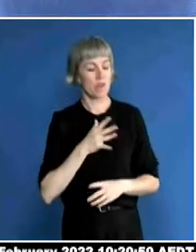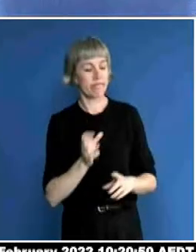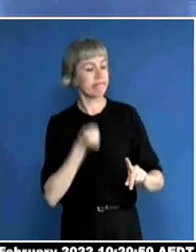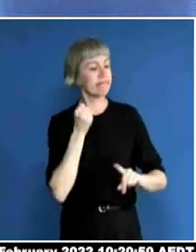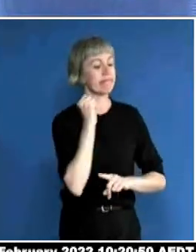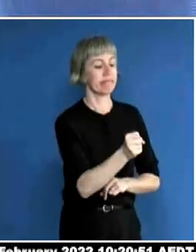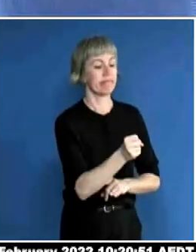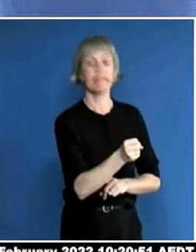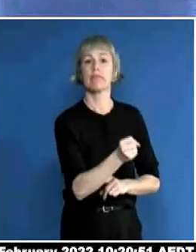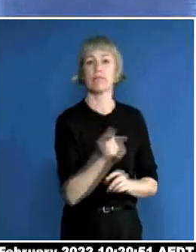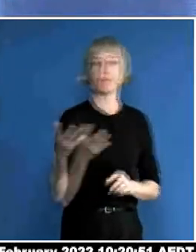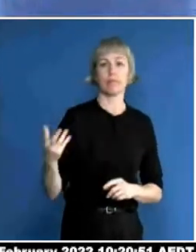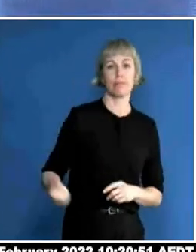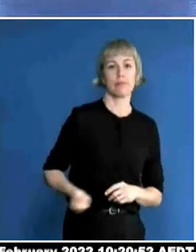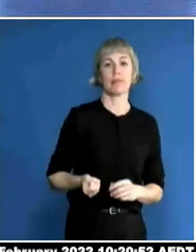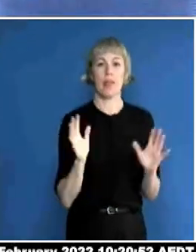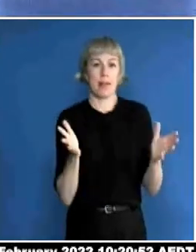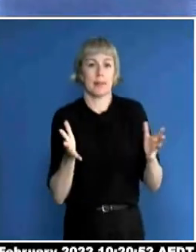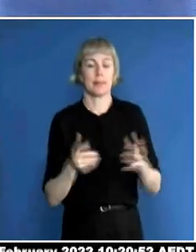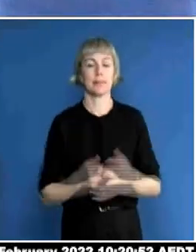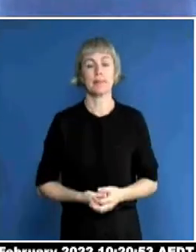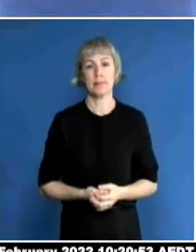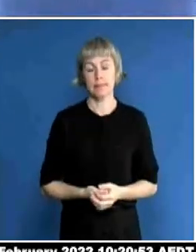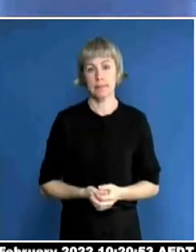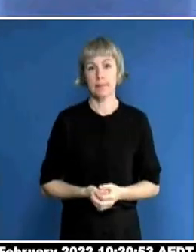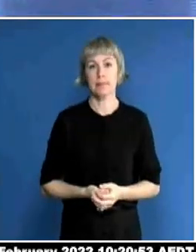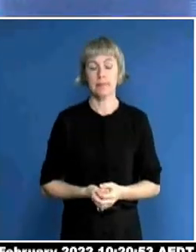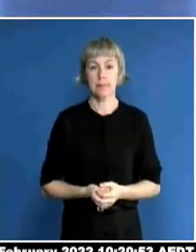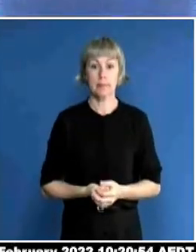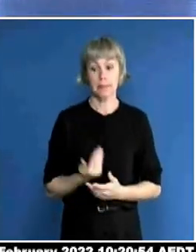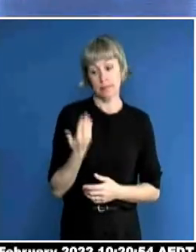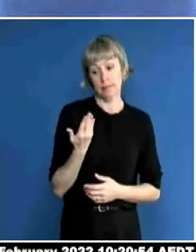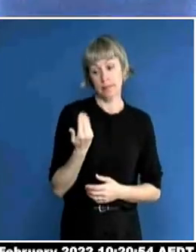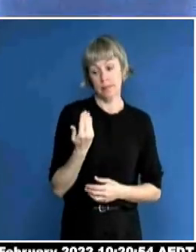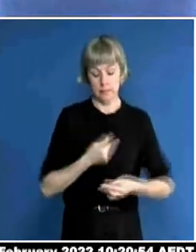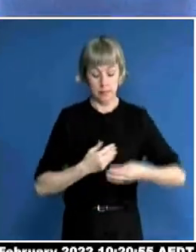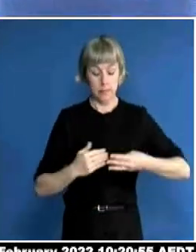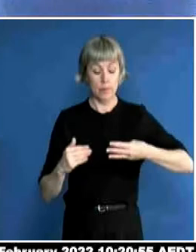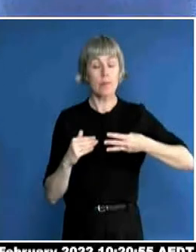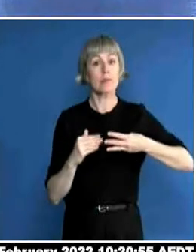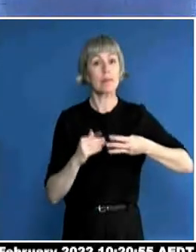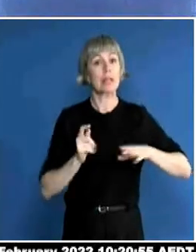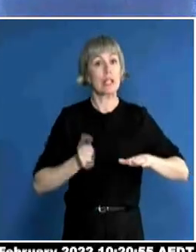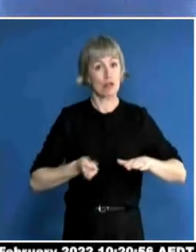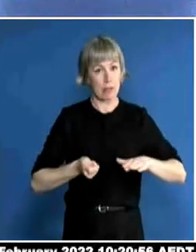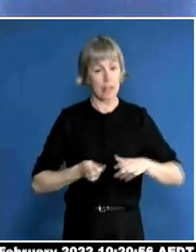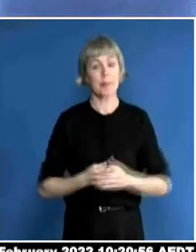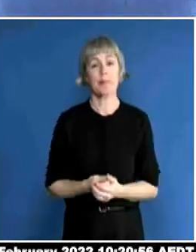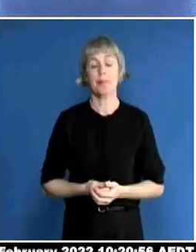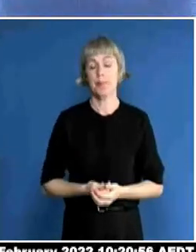More recently at Public hearing 19, you heard from some public and private sector employers